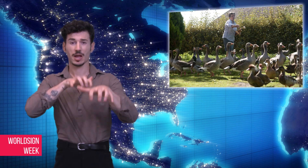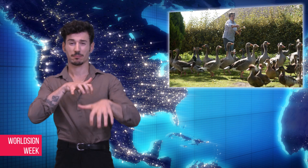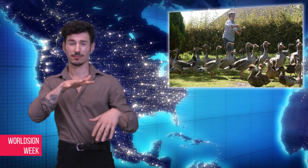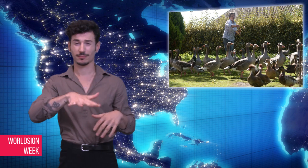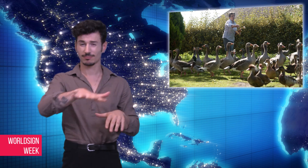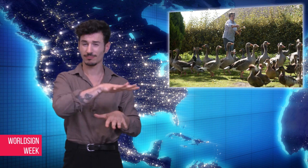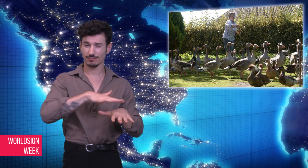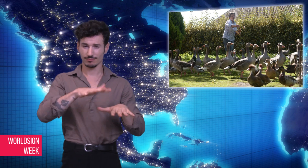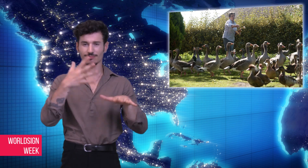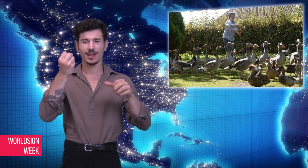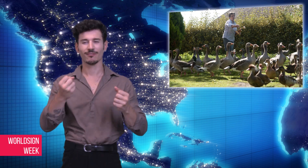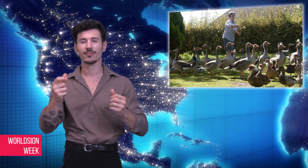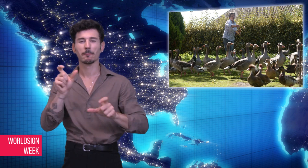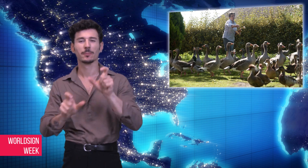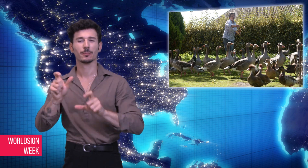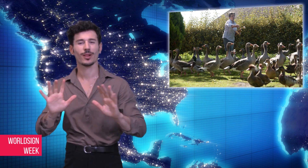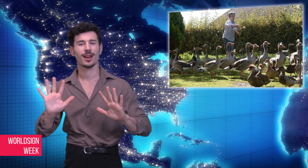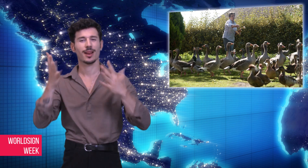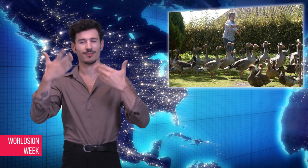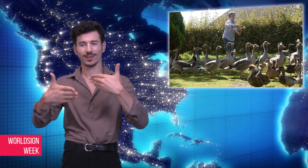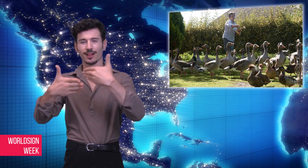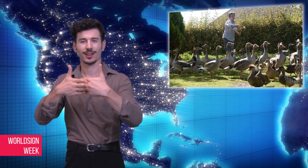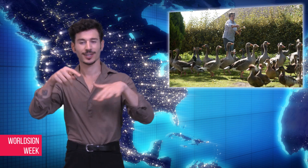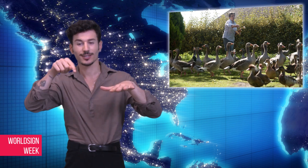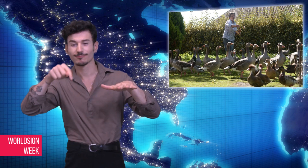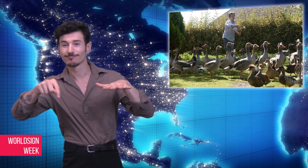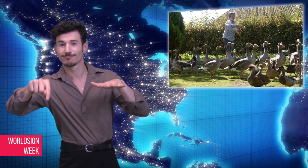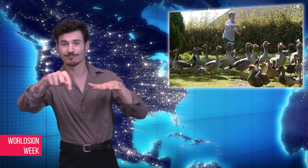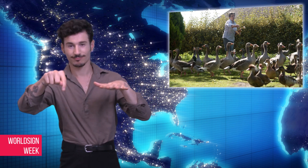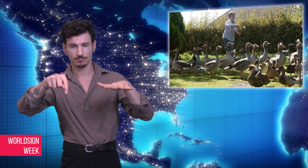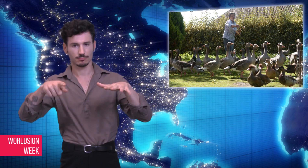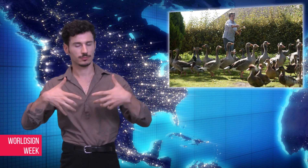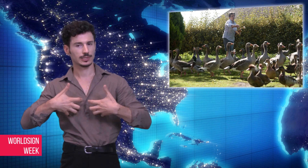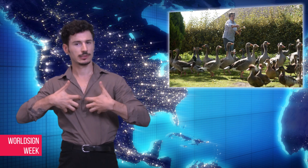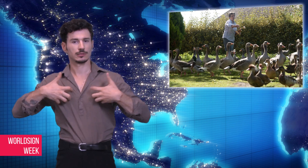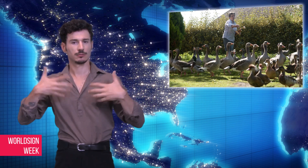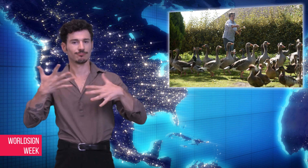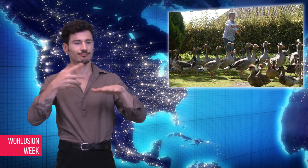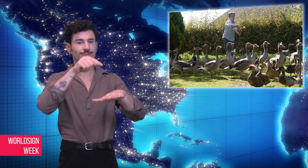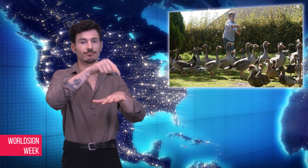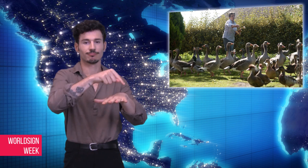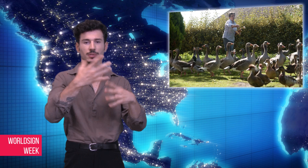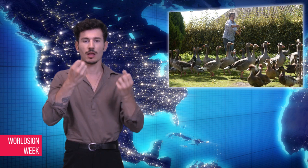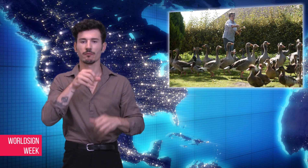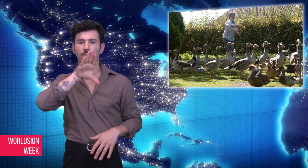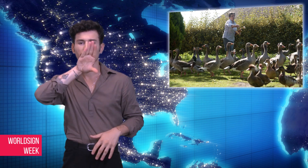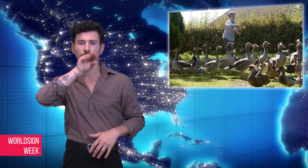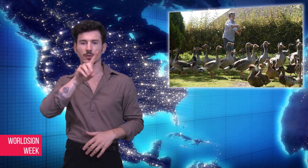In France, there is also an ongoing case between